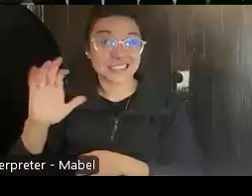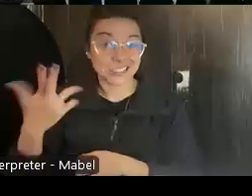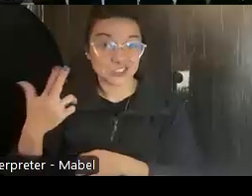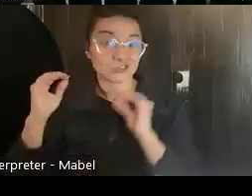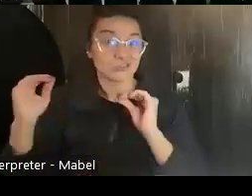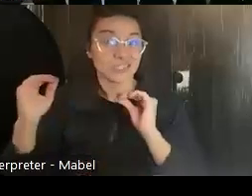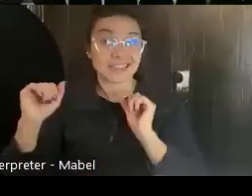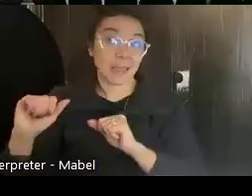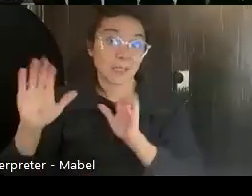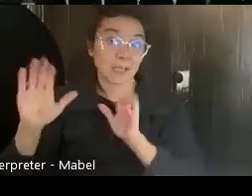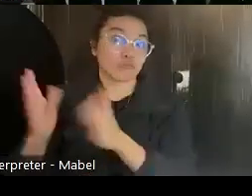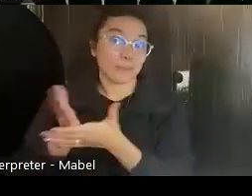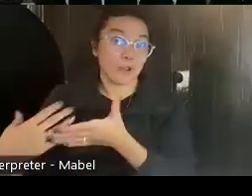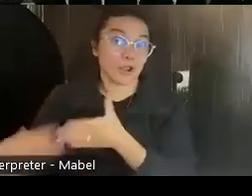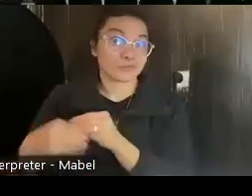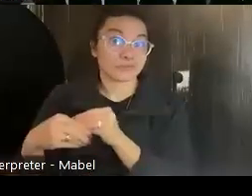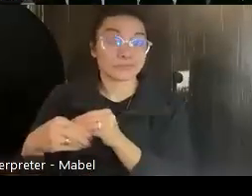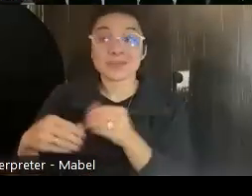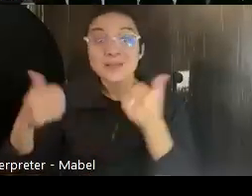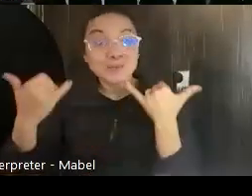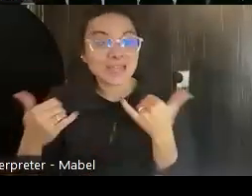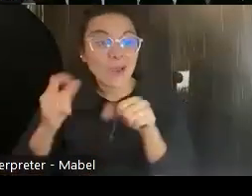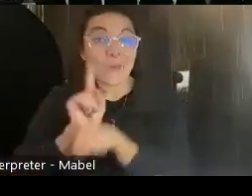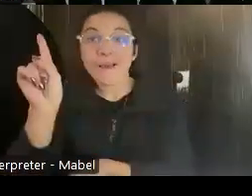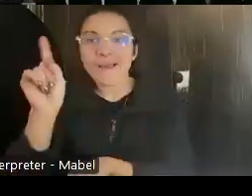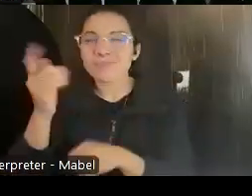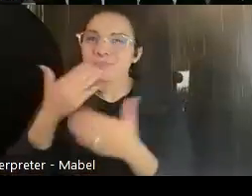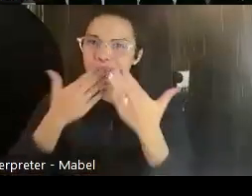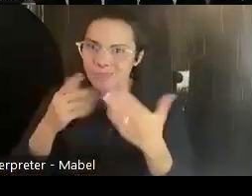it is uh 1:00 and we're going to end I want to thank everyone for their attention and again thank